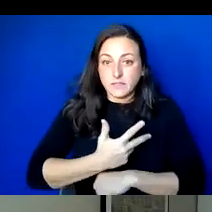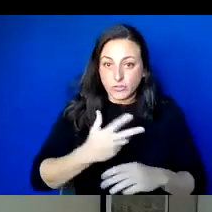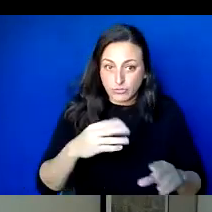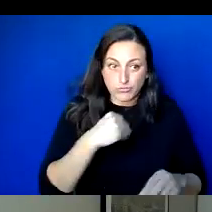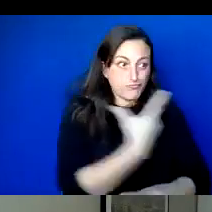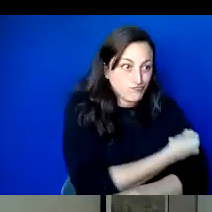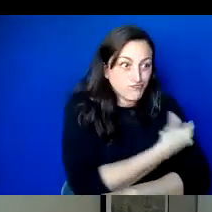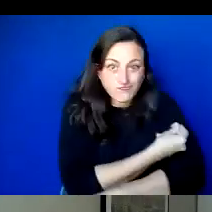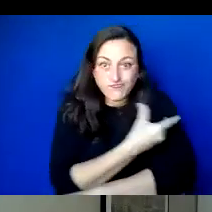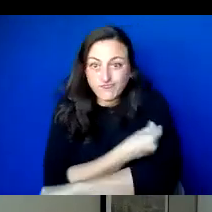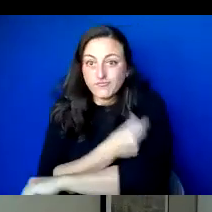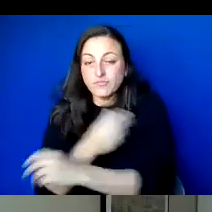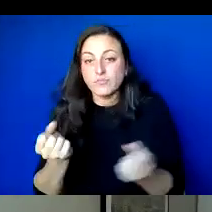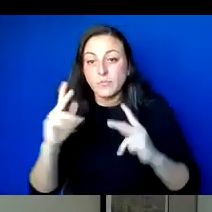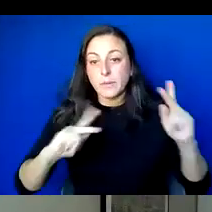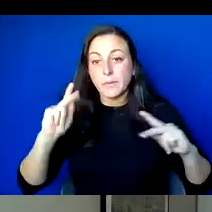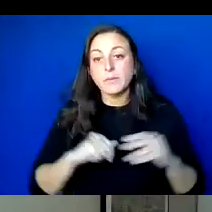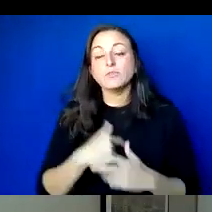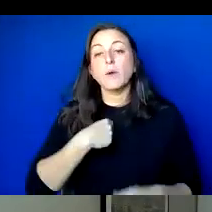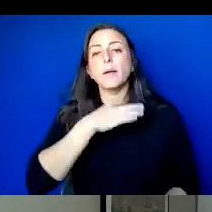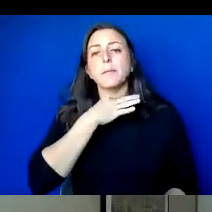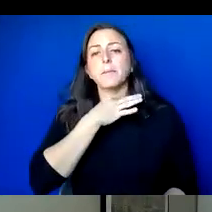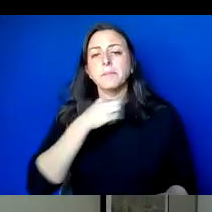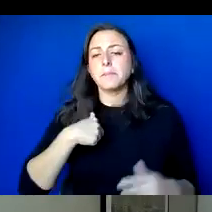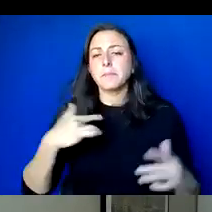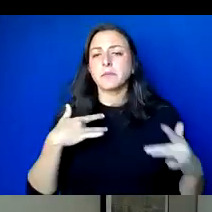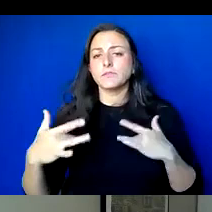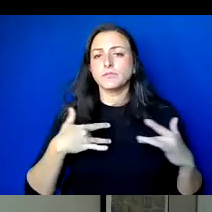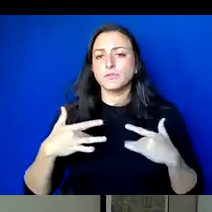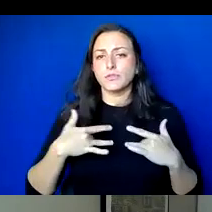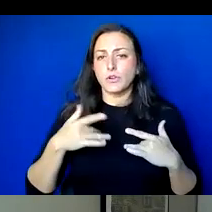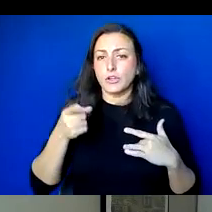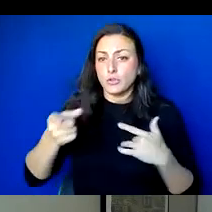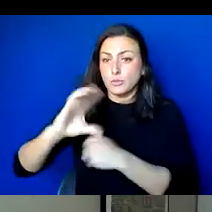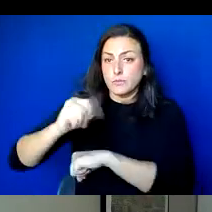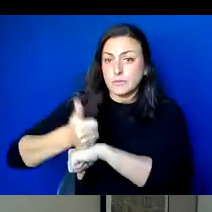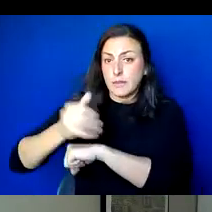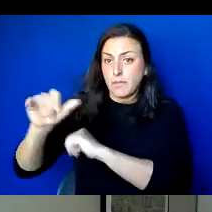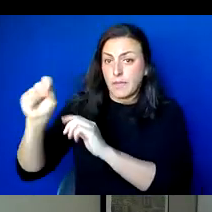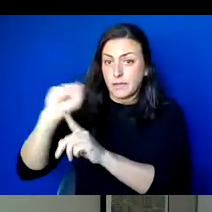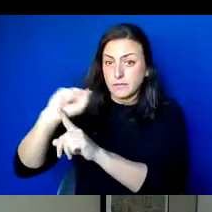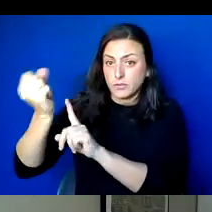And I just wondered or am concerned that by creating that situation, it might be guaranteeing